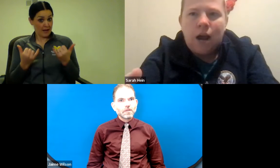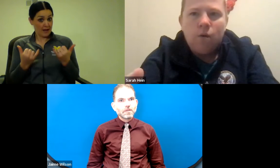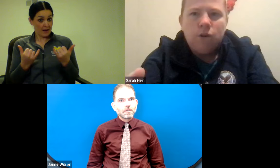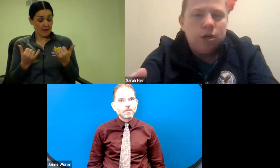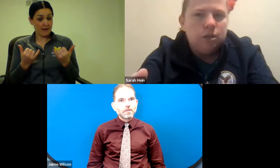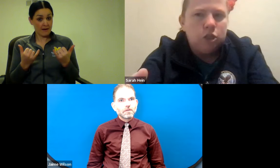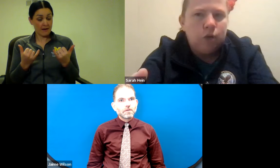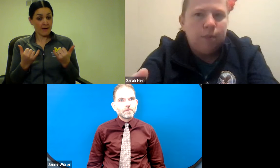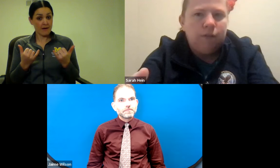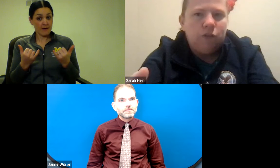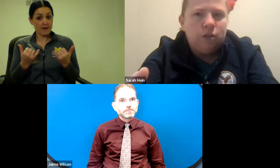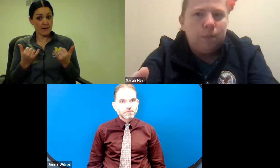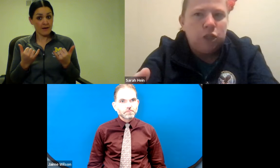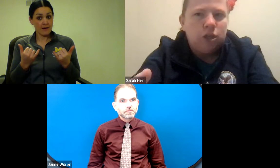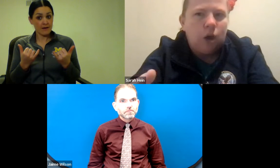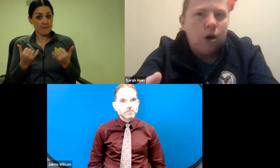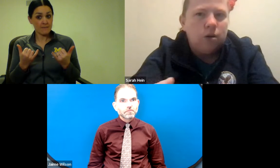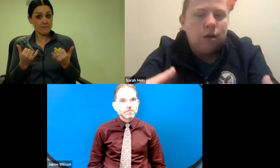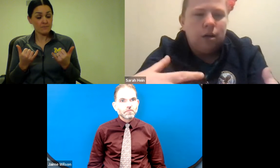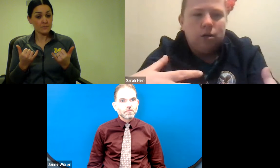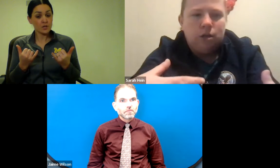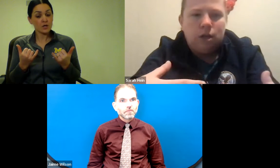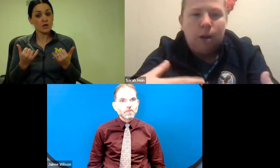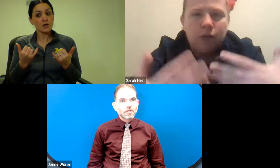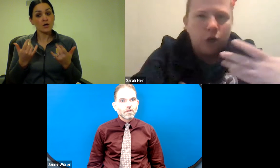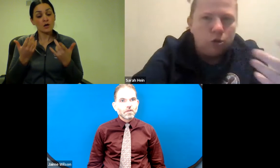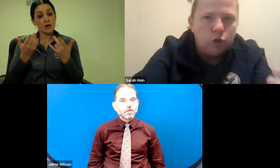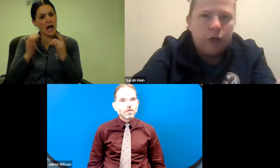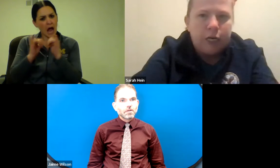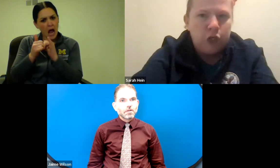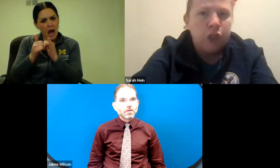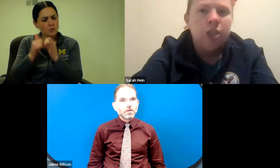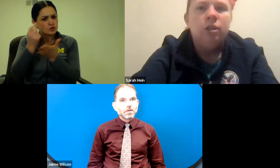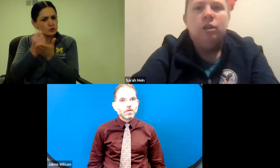Sarah Hein: How about to keep My.